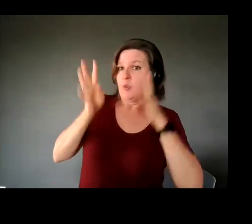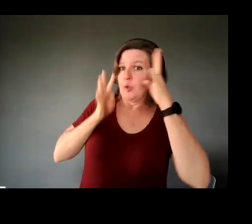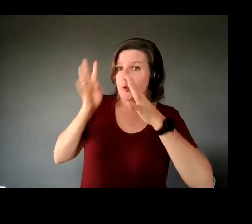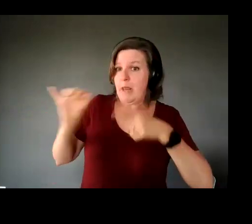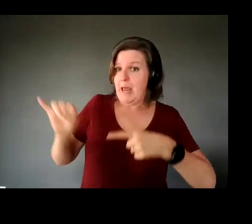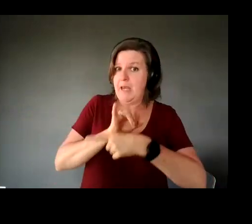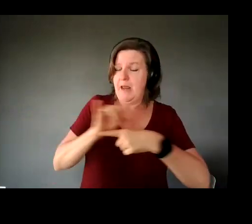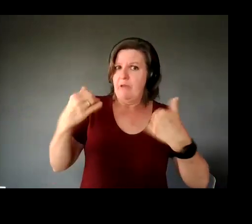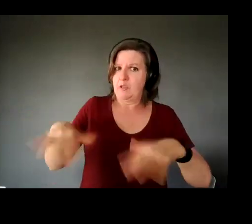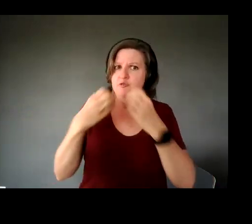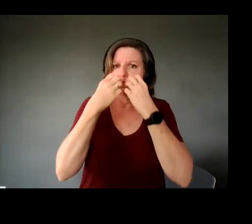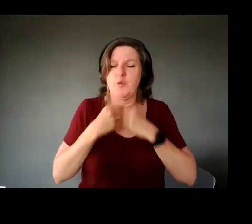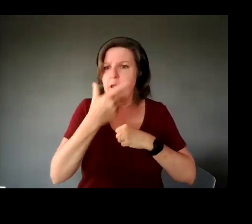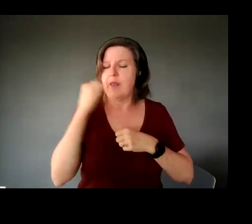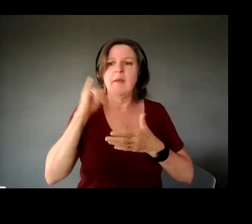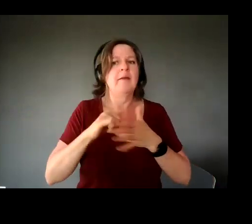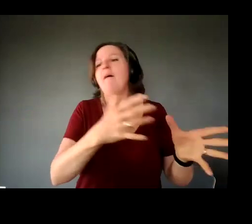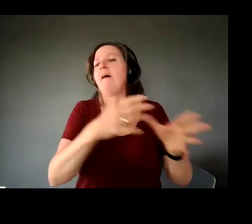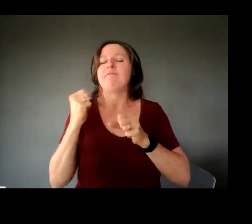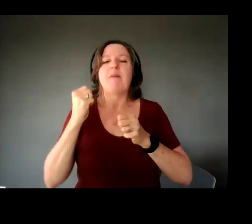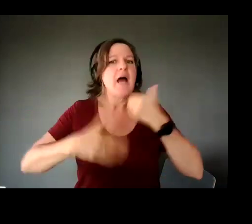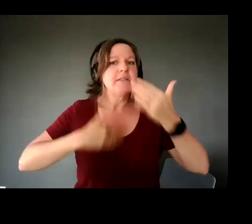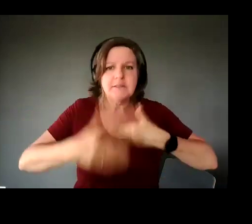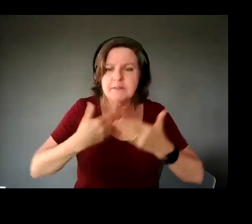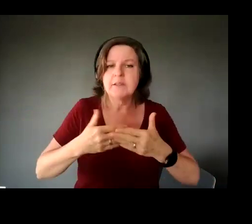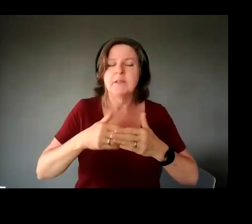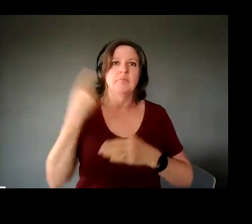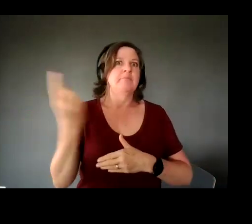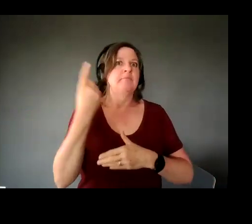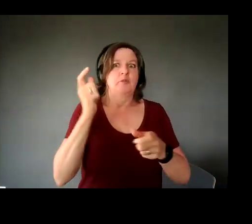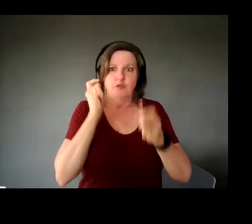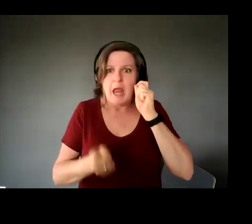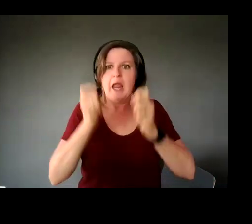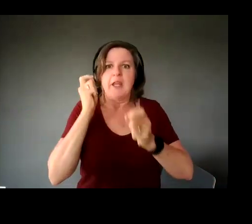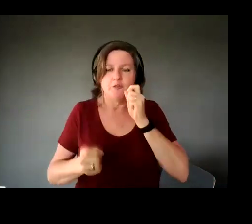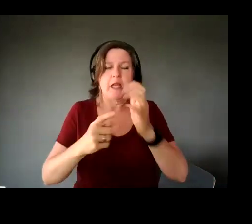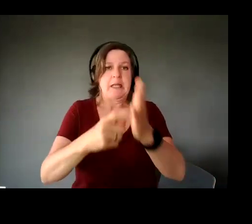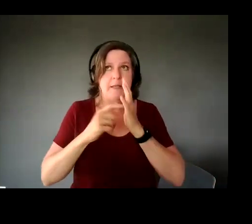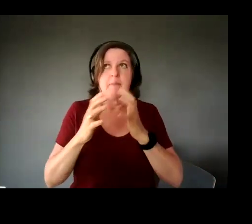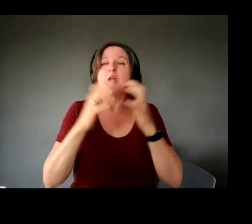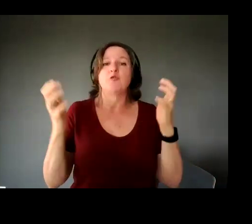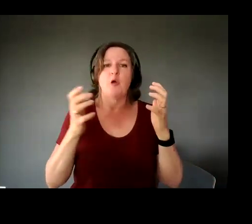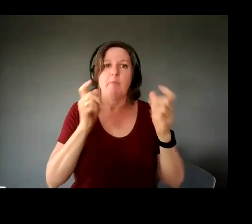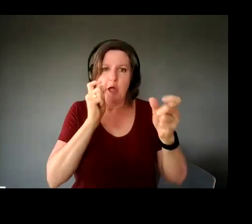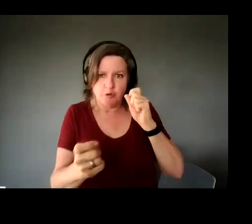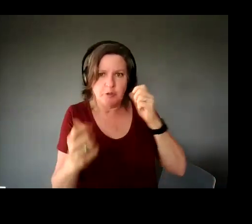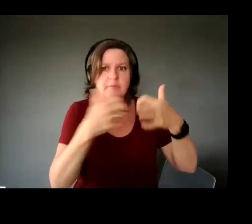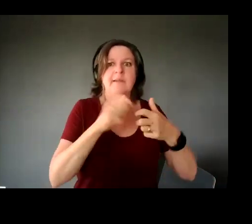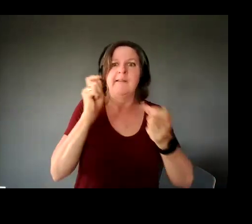a fast paced ever changing industry and demands so much adaptability. I also realized personally